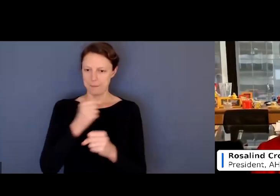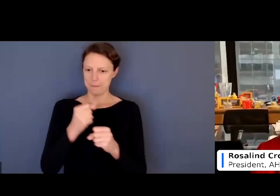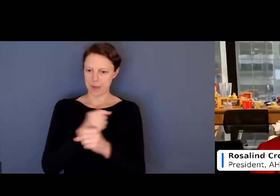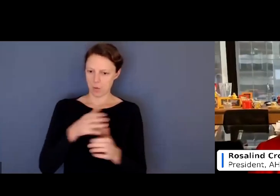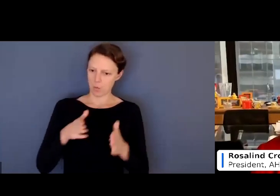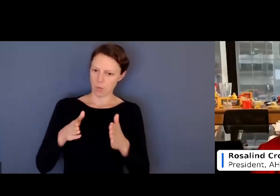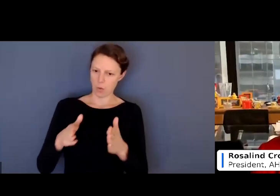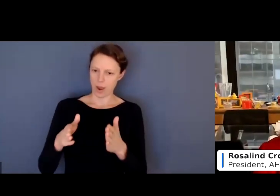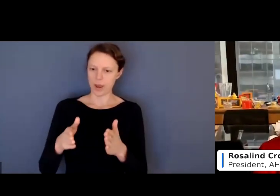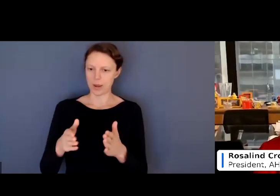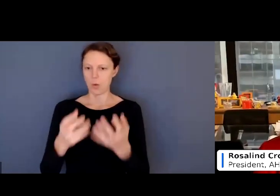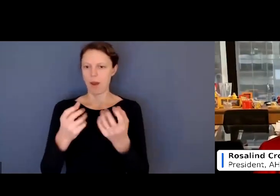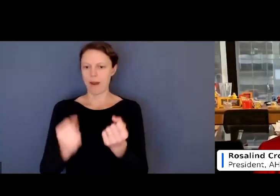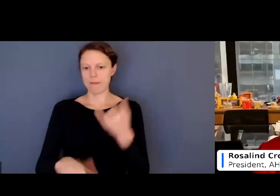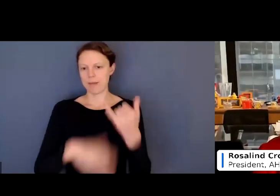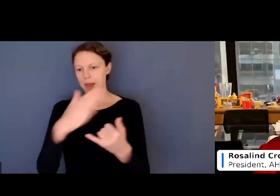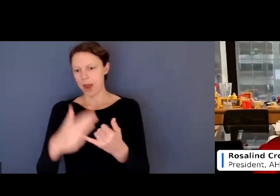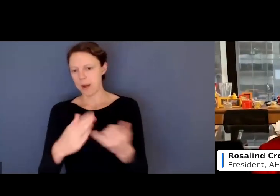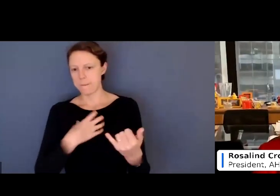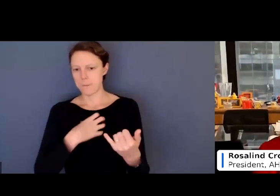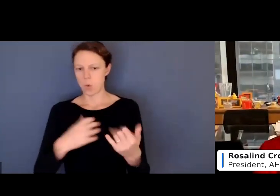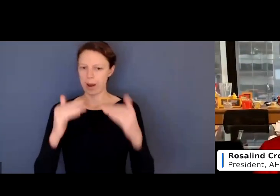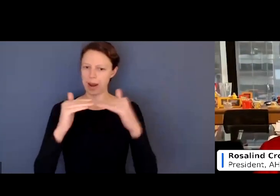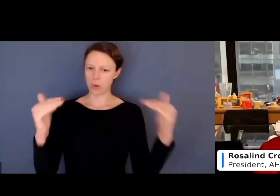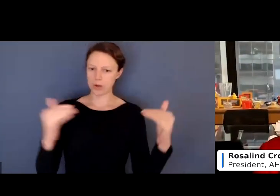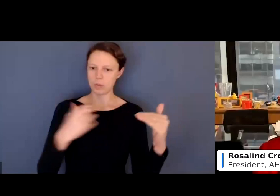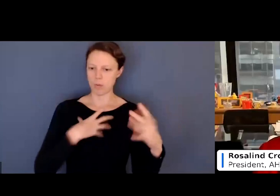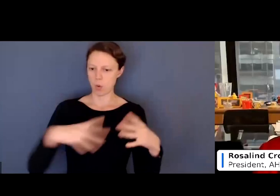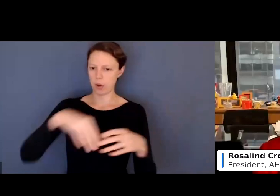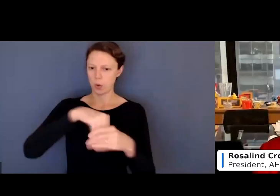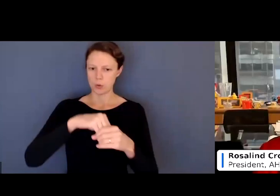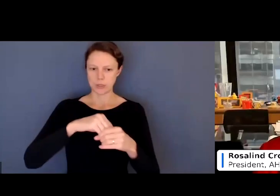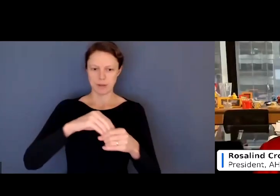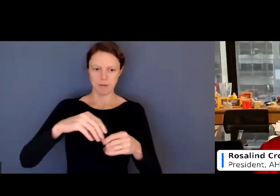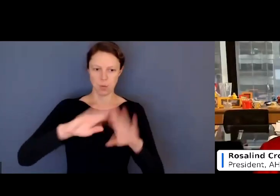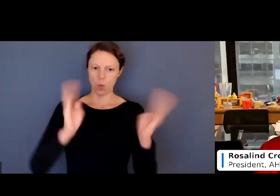and inclusive world, both on and off the field.